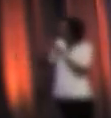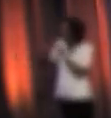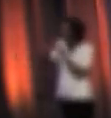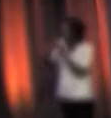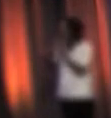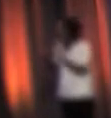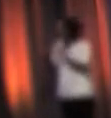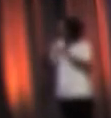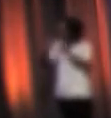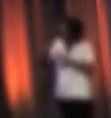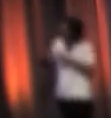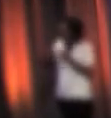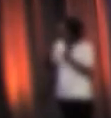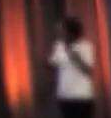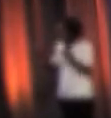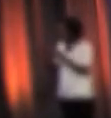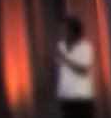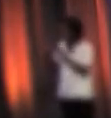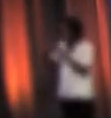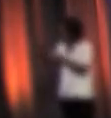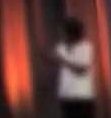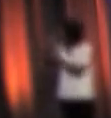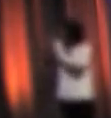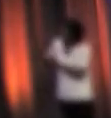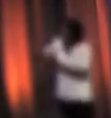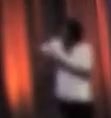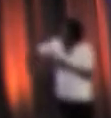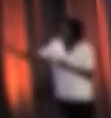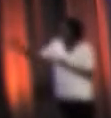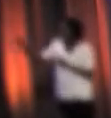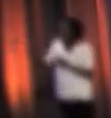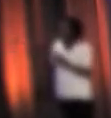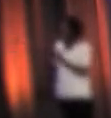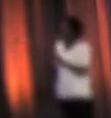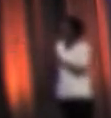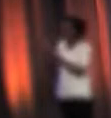Following a presentation on the project to the Scottish parliamentary cross party group on visual impairment,